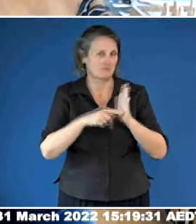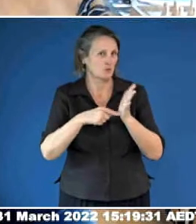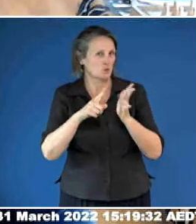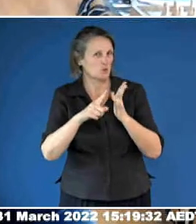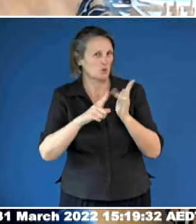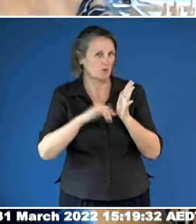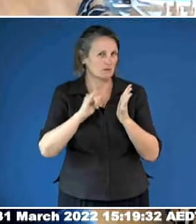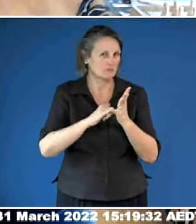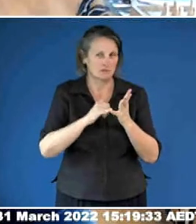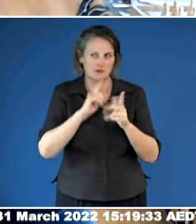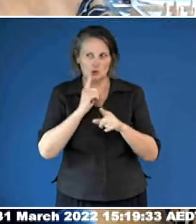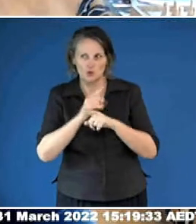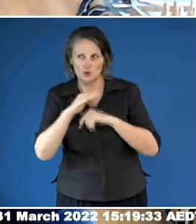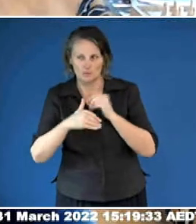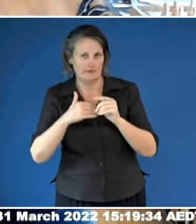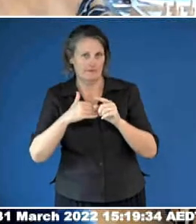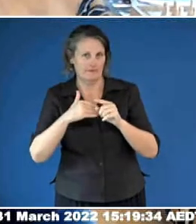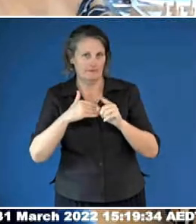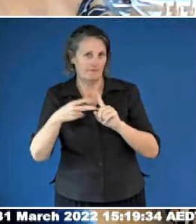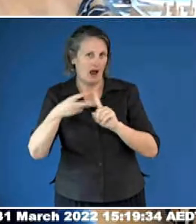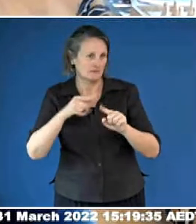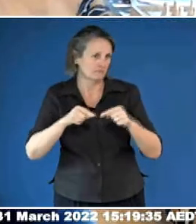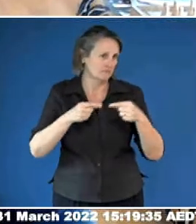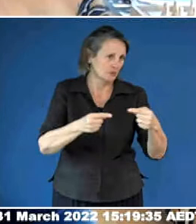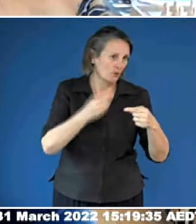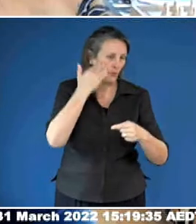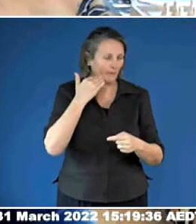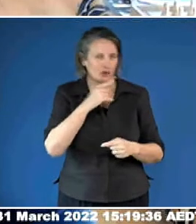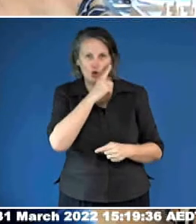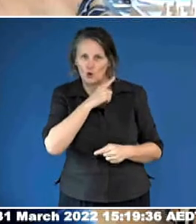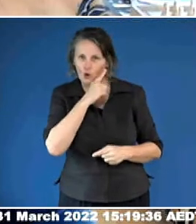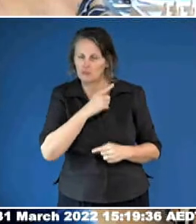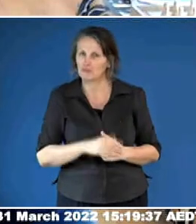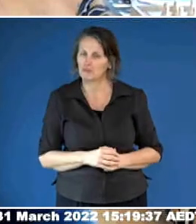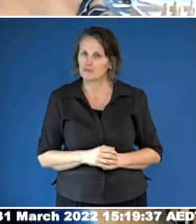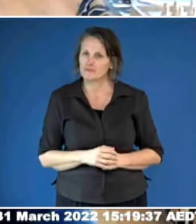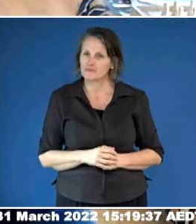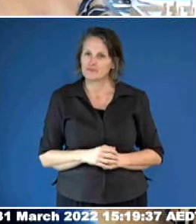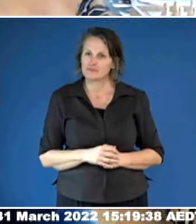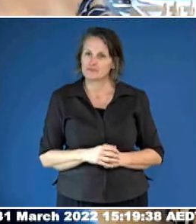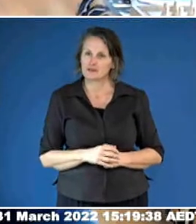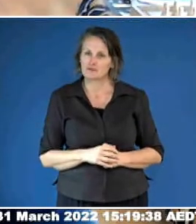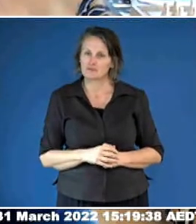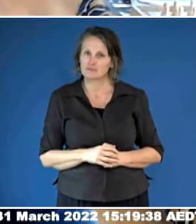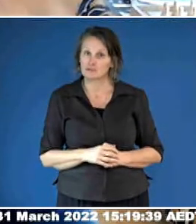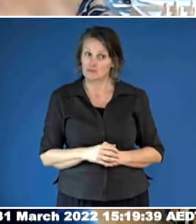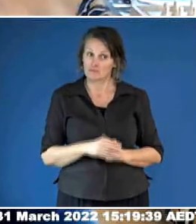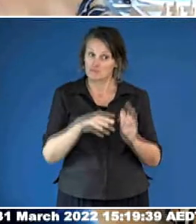against women and girls and whether they include closed settings such as group homes,